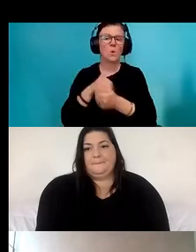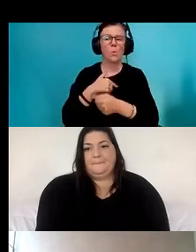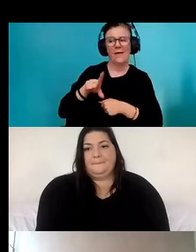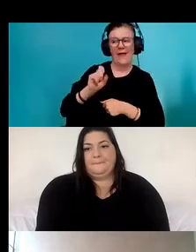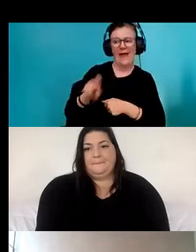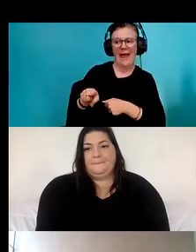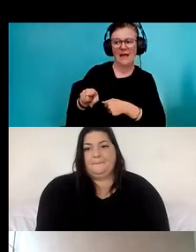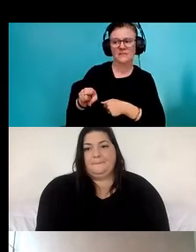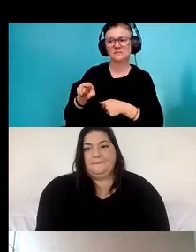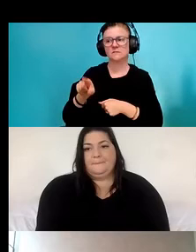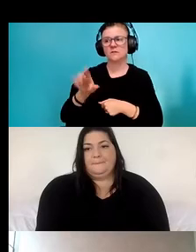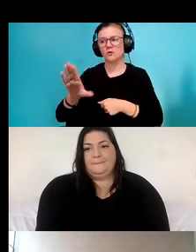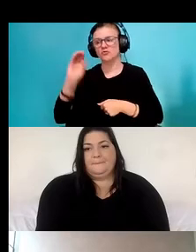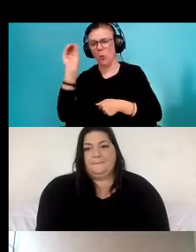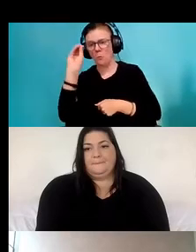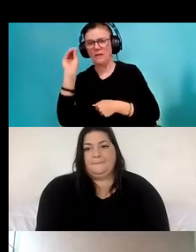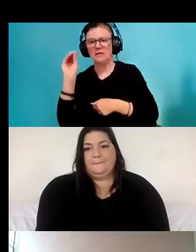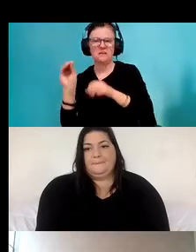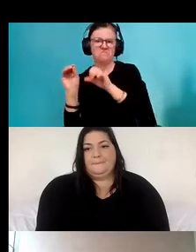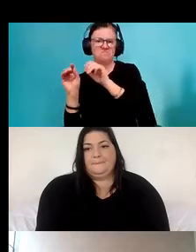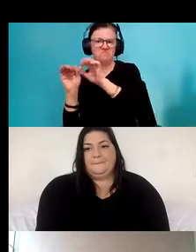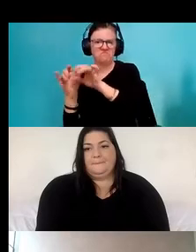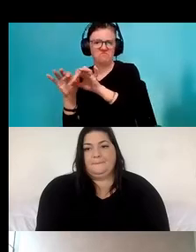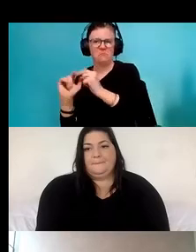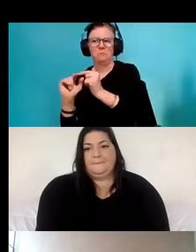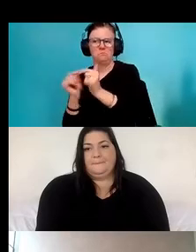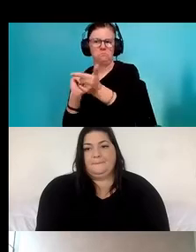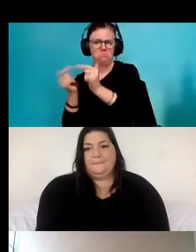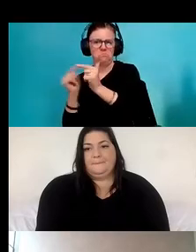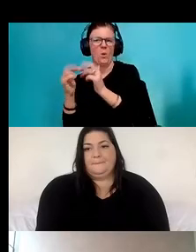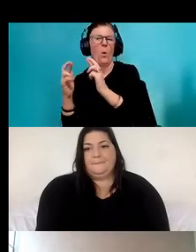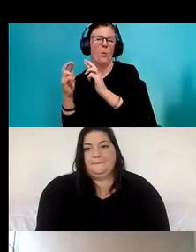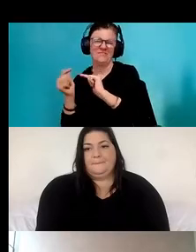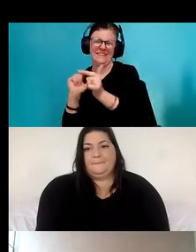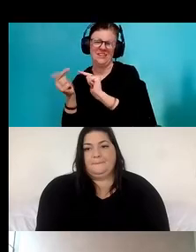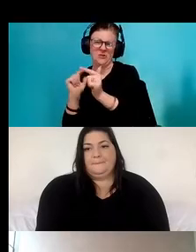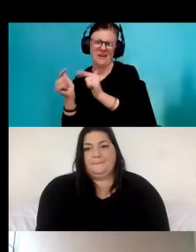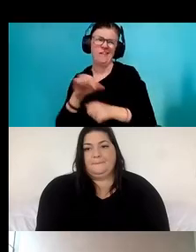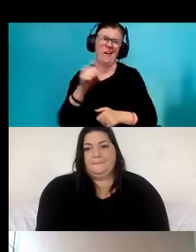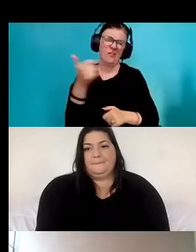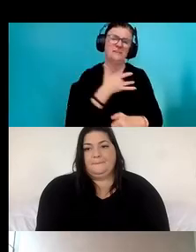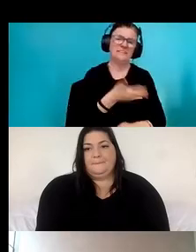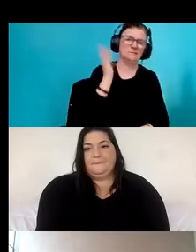we're hoping to make it a little bit more interactive than many of our other webinars.